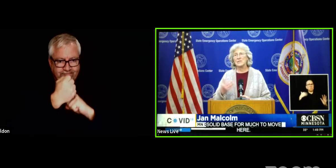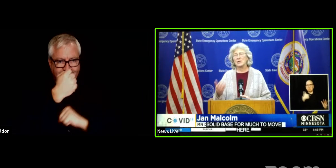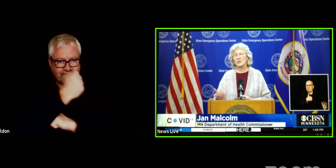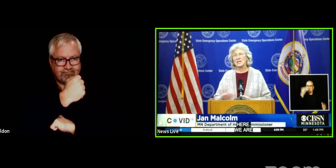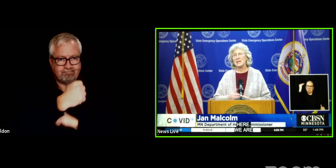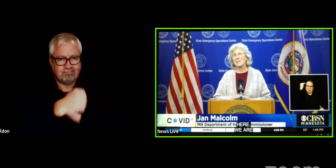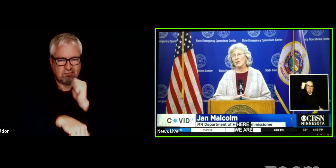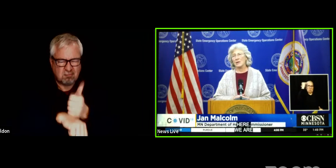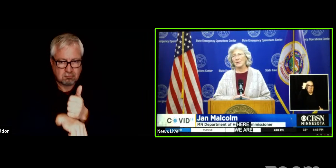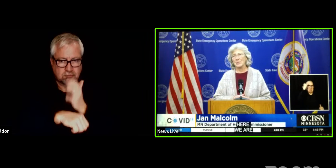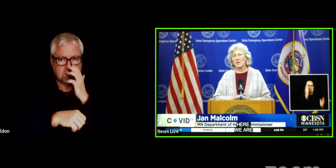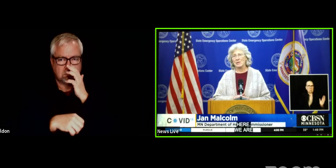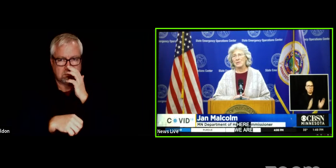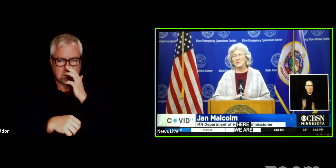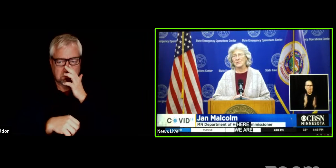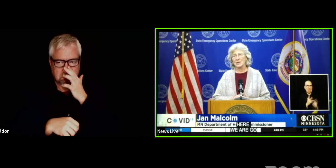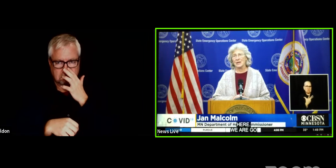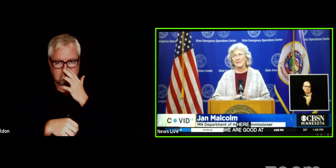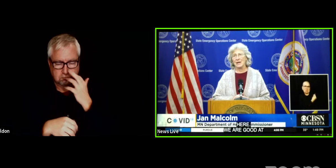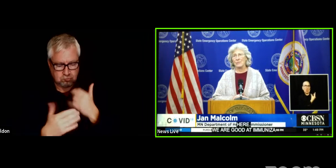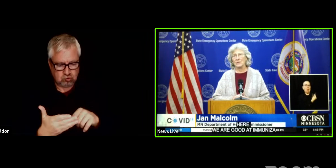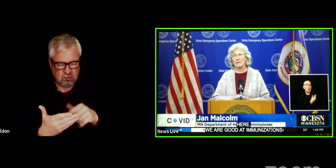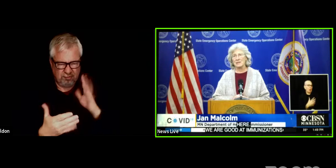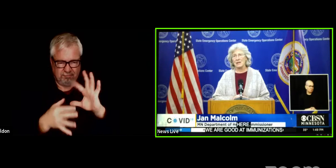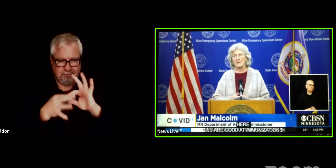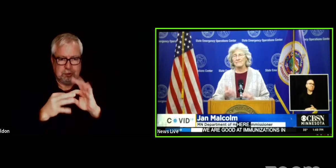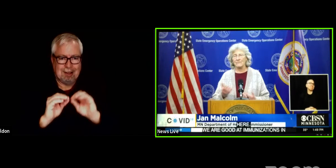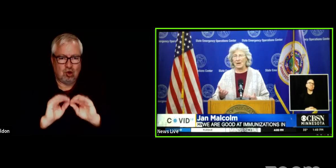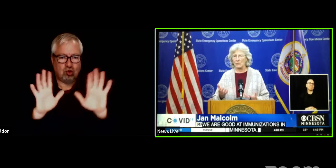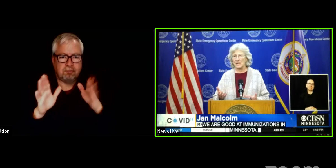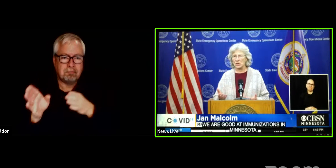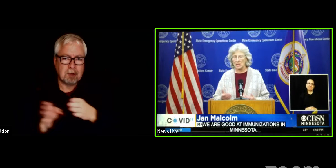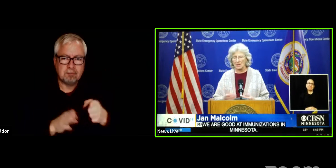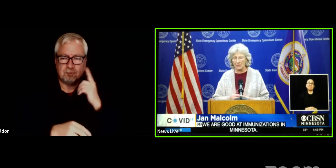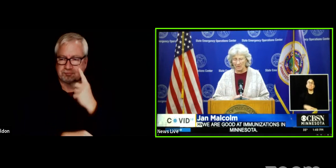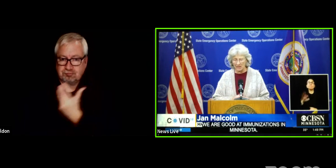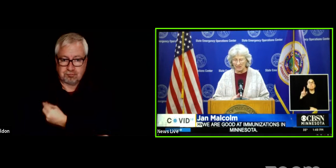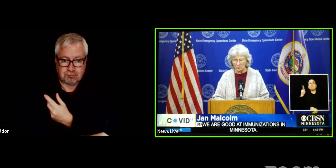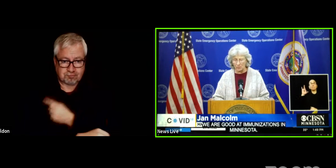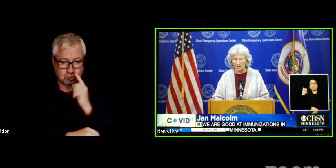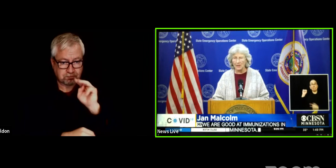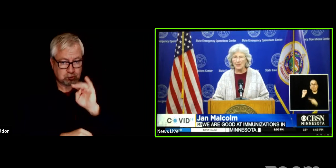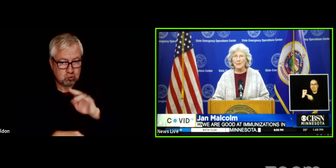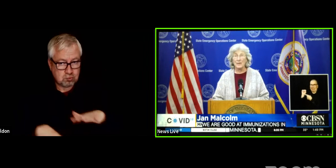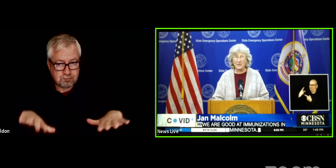KRIS AND HER TEAM AND ALL OF OUR PARTNERS HAVE GOT A REALLY SOLID FOUNDATION UNDERNEATH THIS WORK, BUT THIS